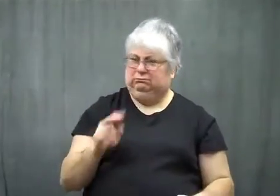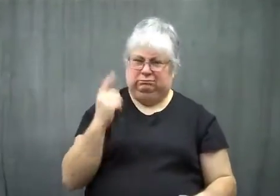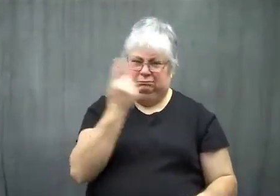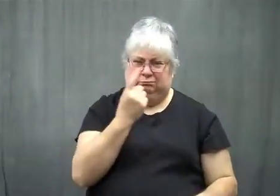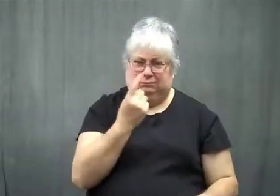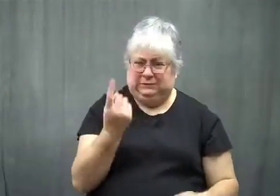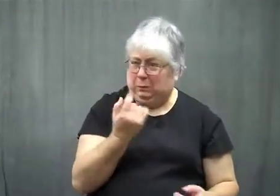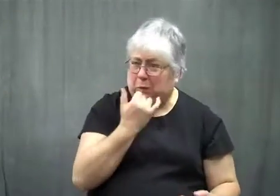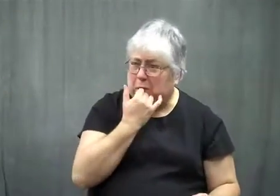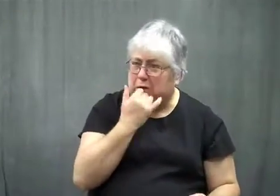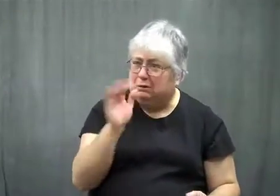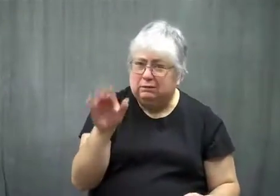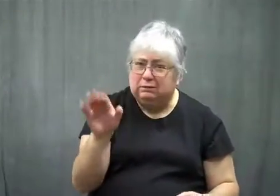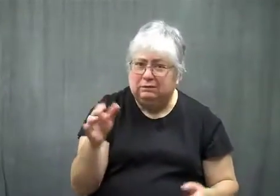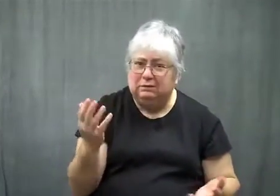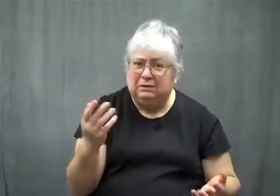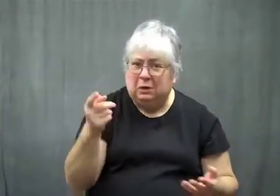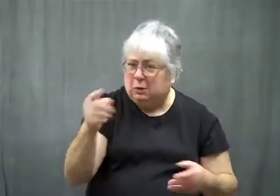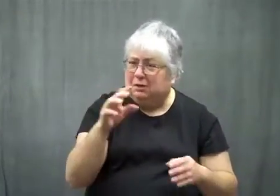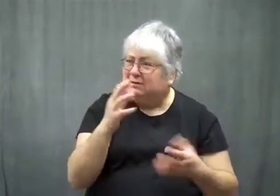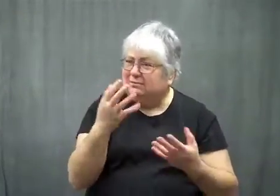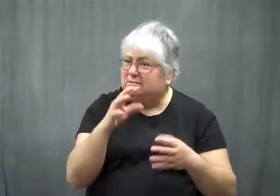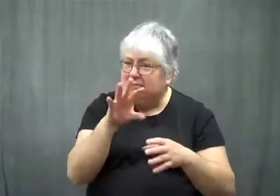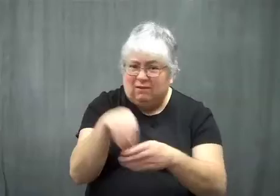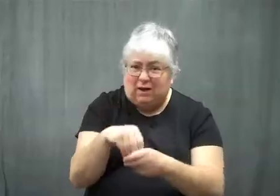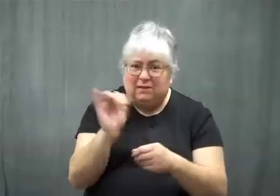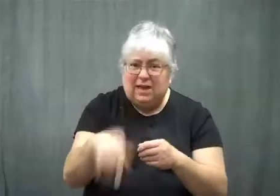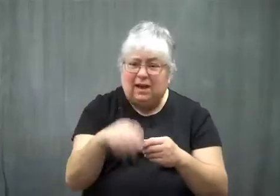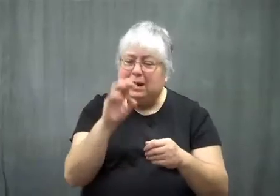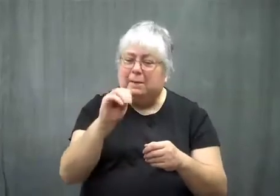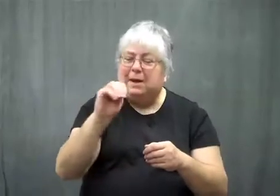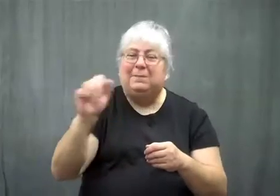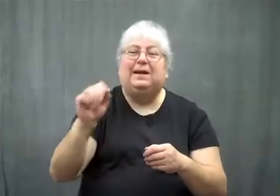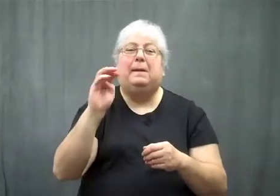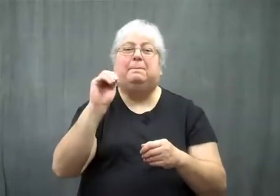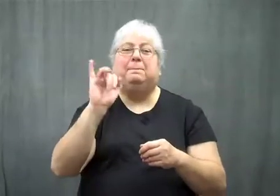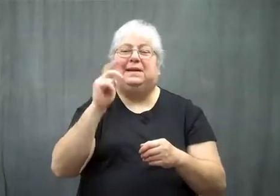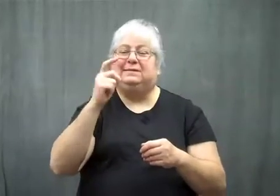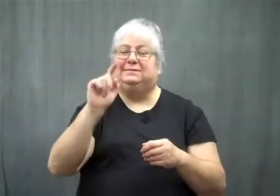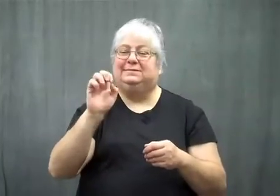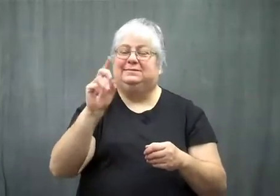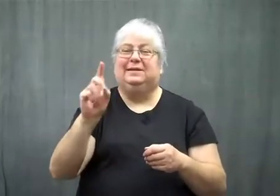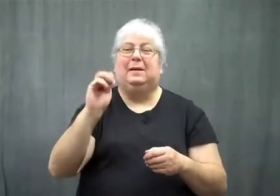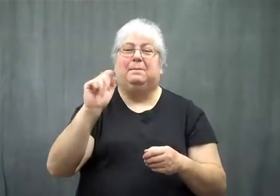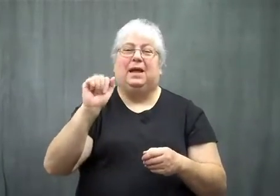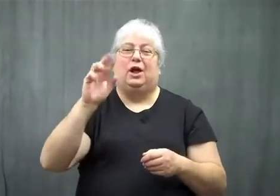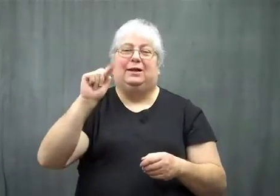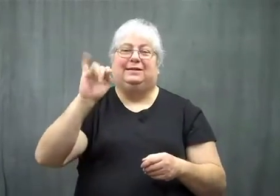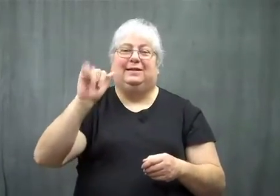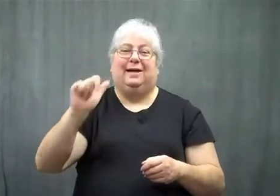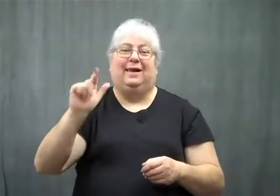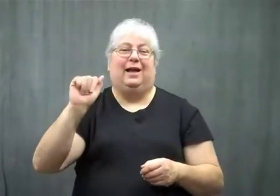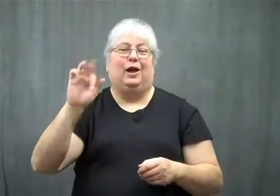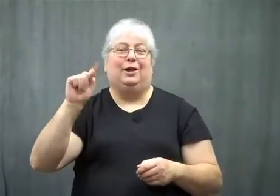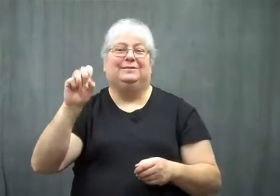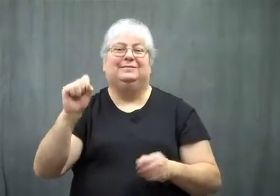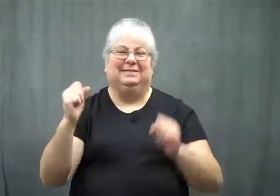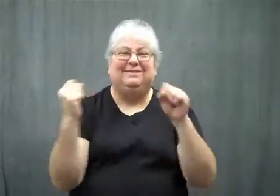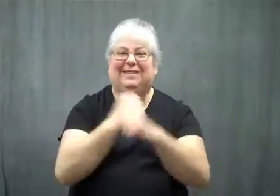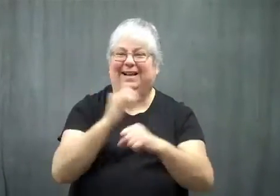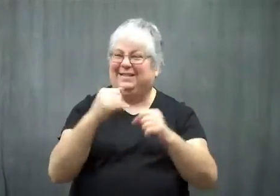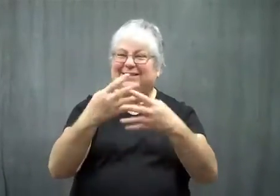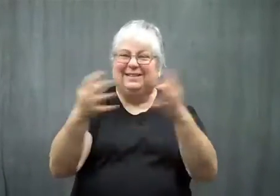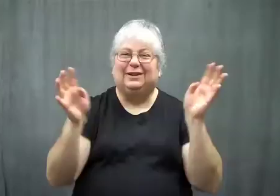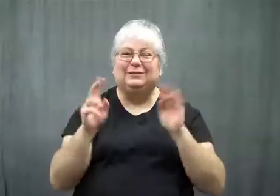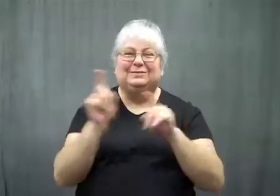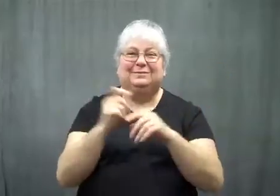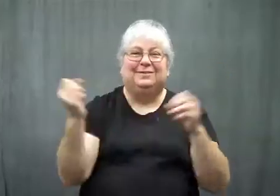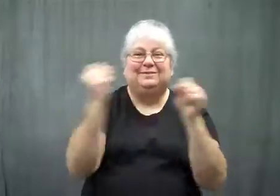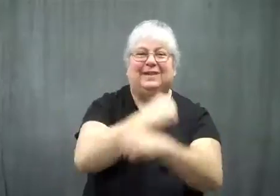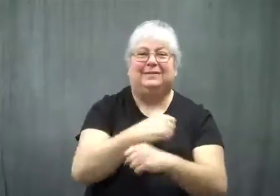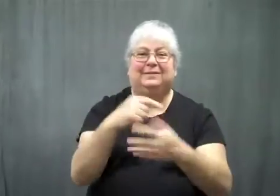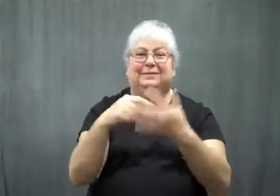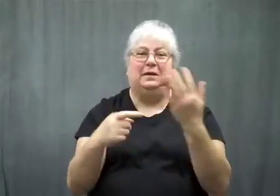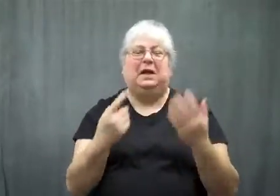she asked what was wrong, if it was related to MMA, mixed martial arts, like cage fighting.